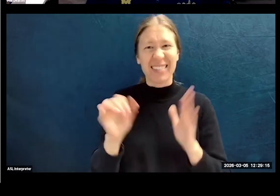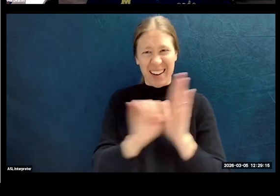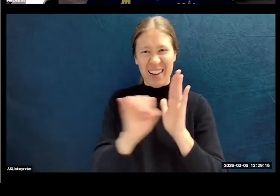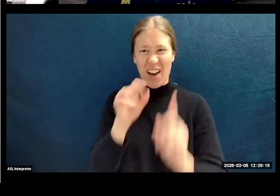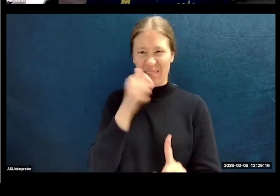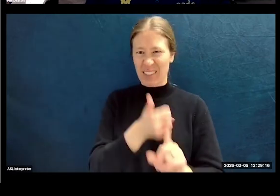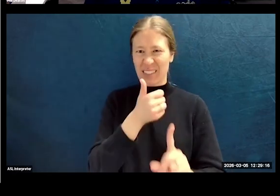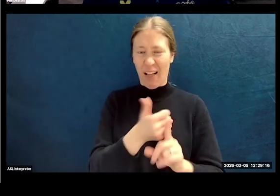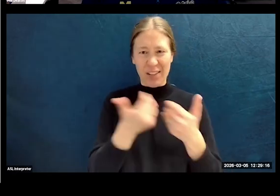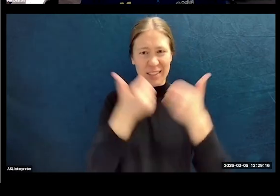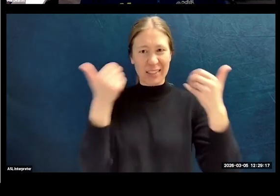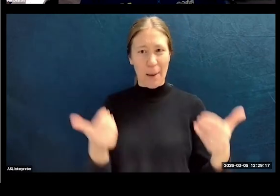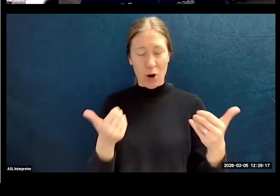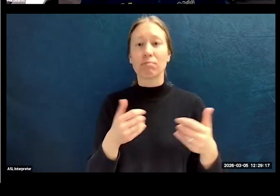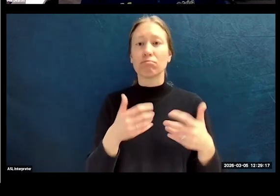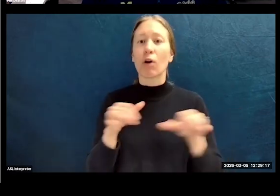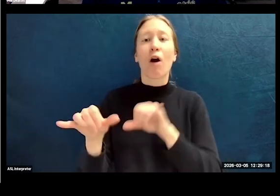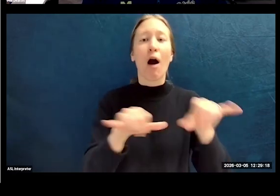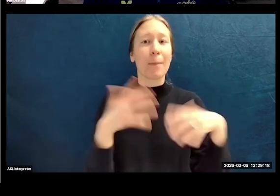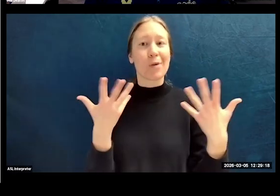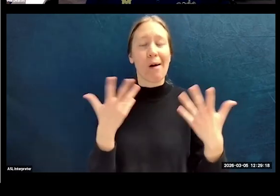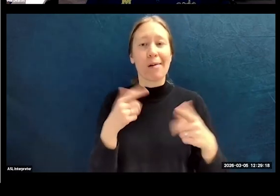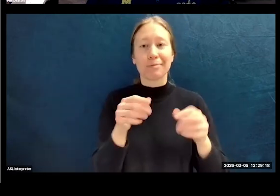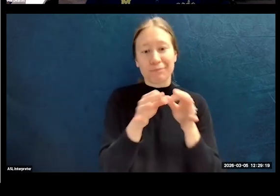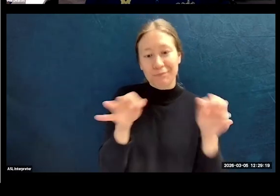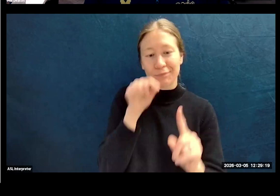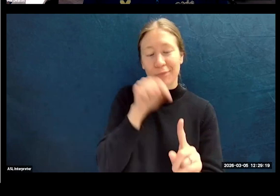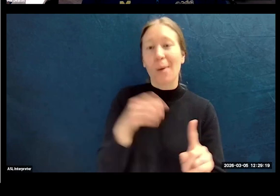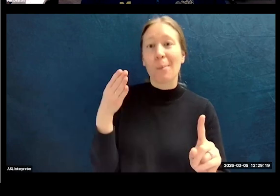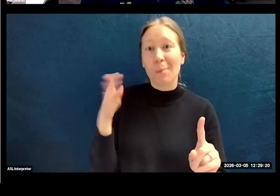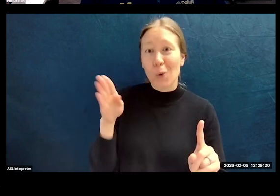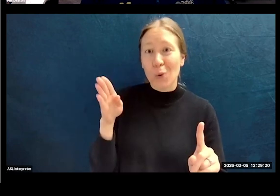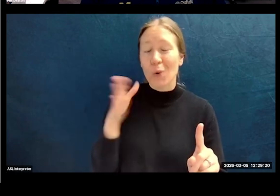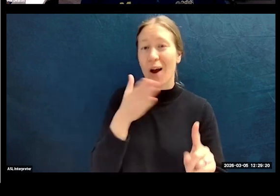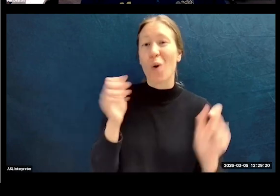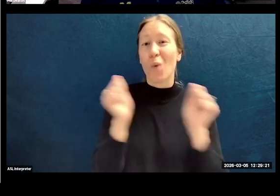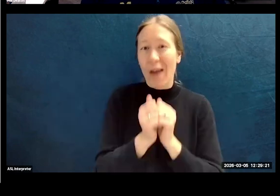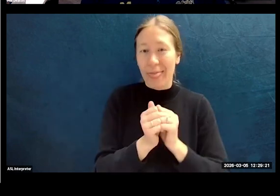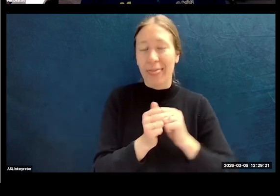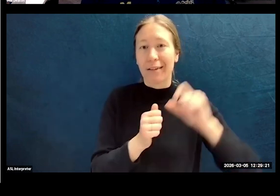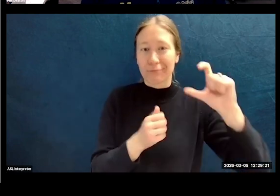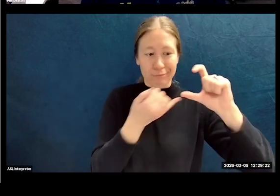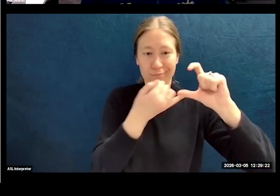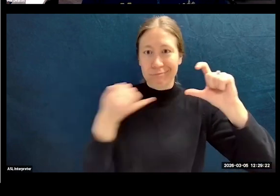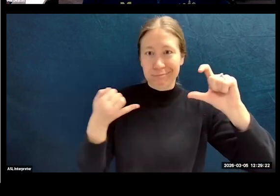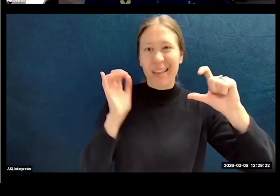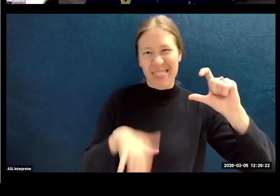and a blue text color for your hyperlinks. This is oftentimes default in many document authoring programs,